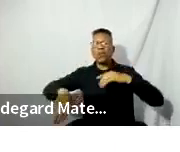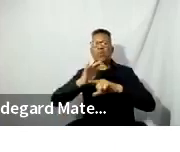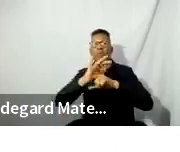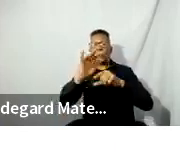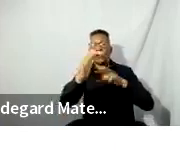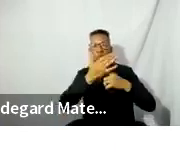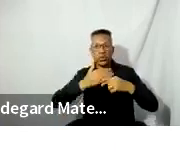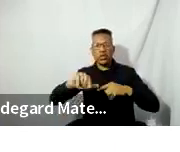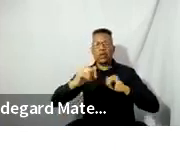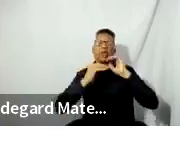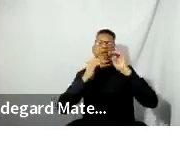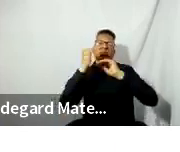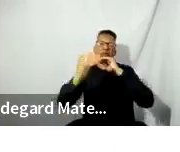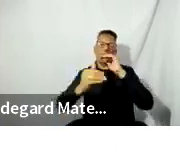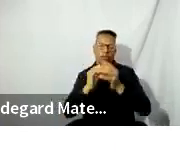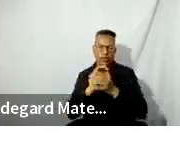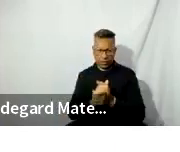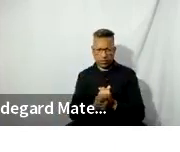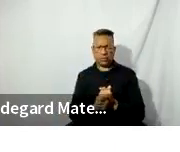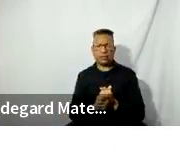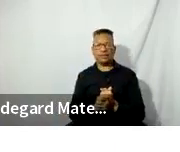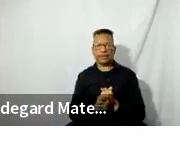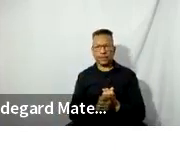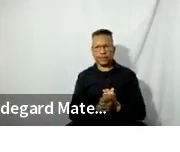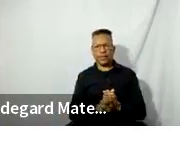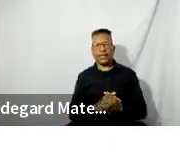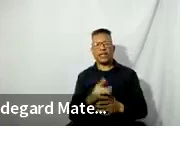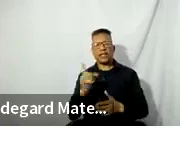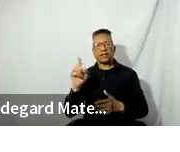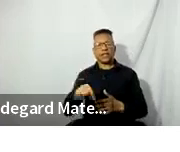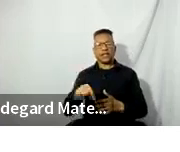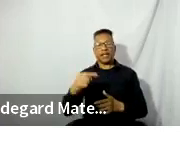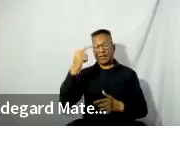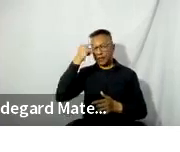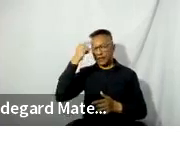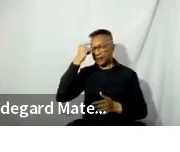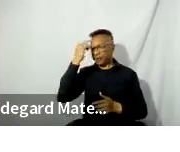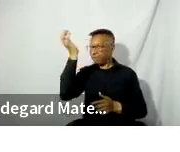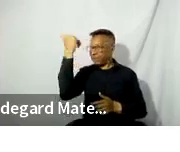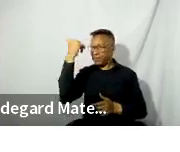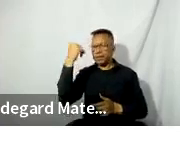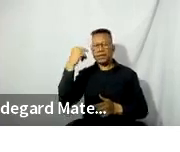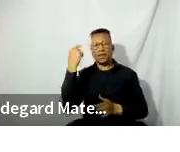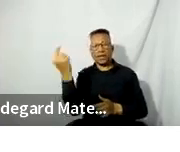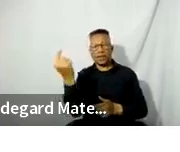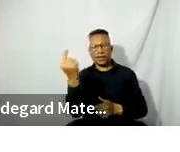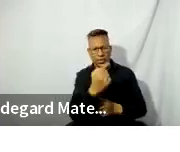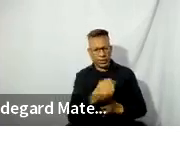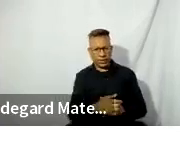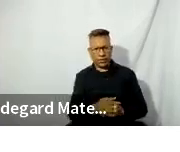development of condition conditioned conditioned connections in the brain. of each person. The all